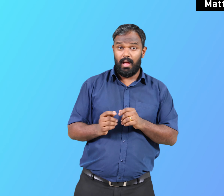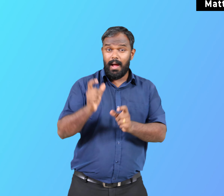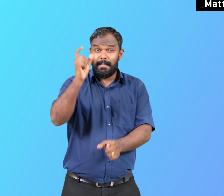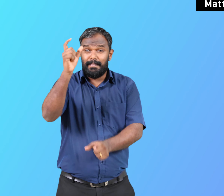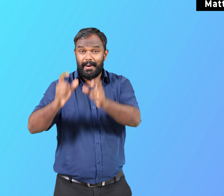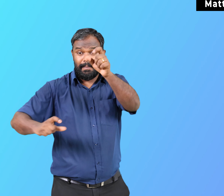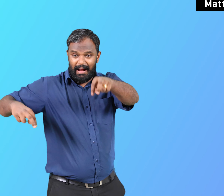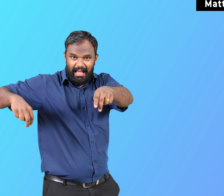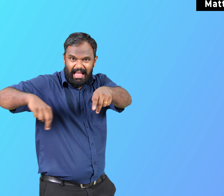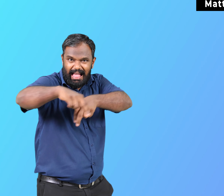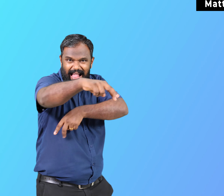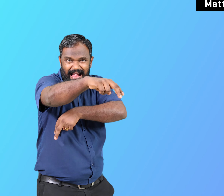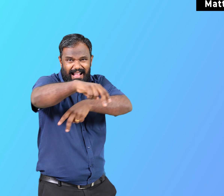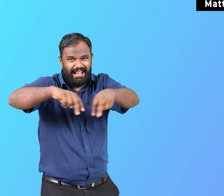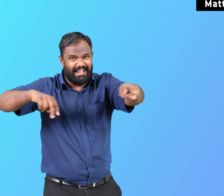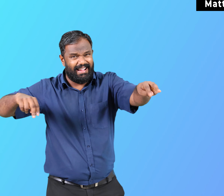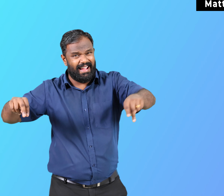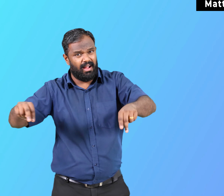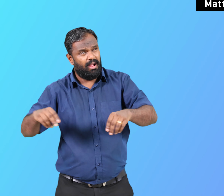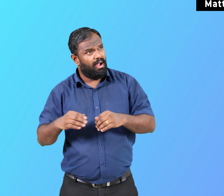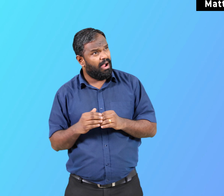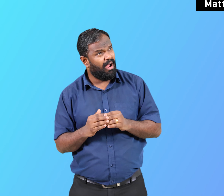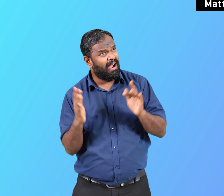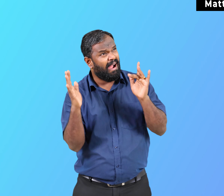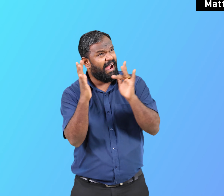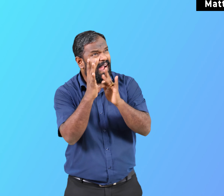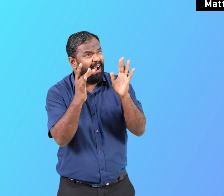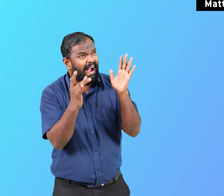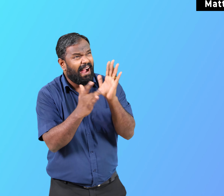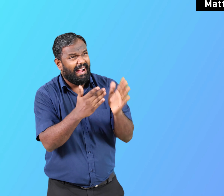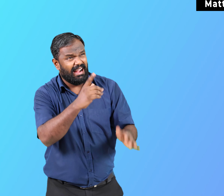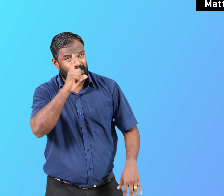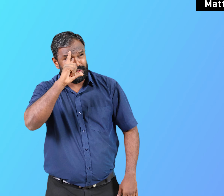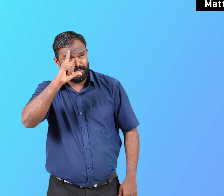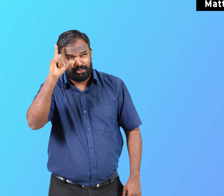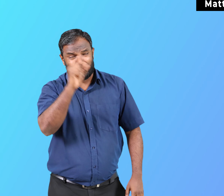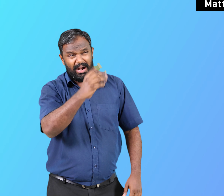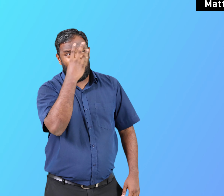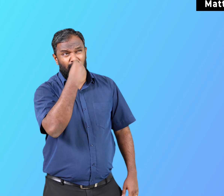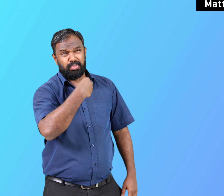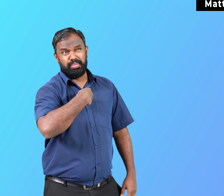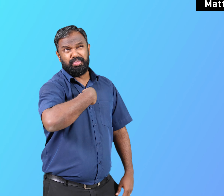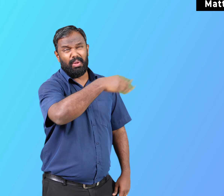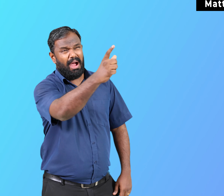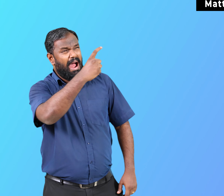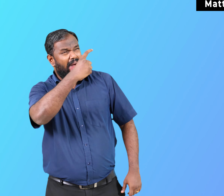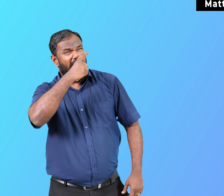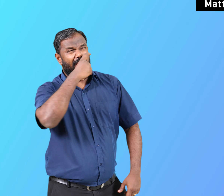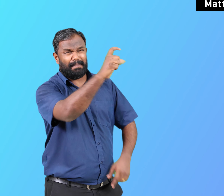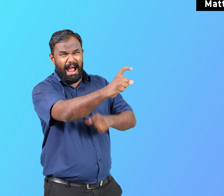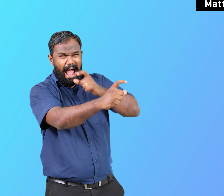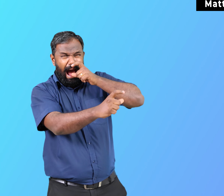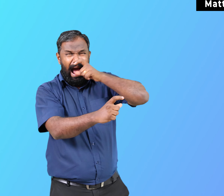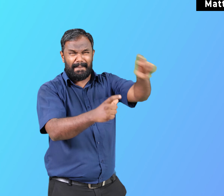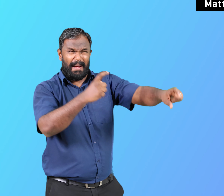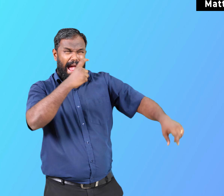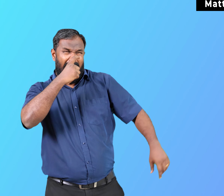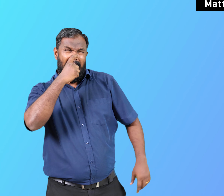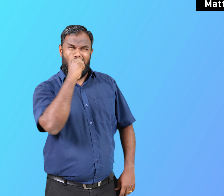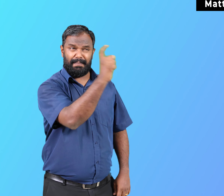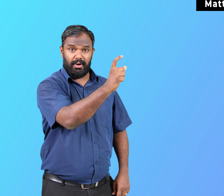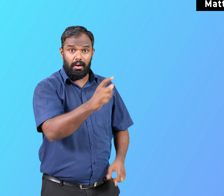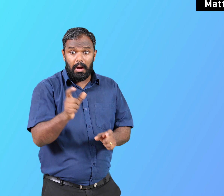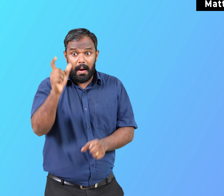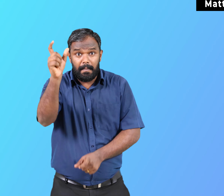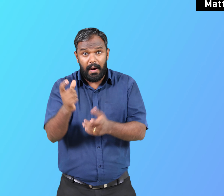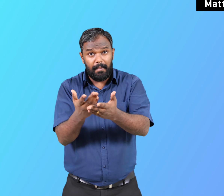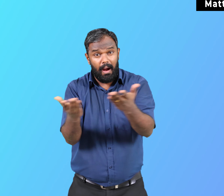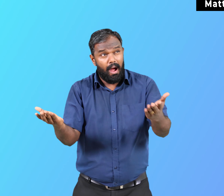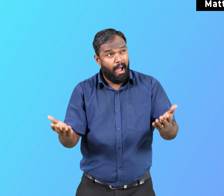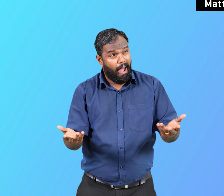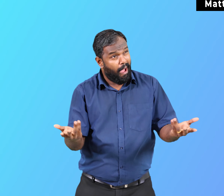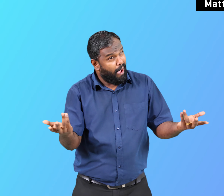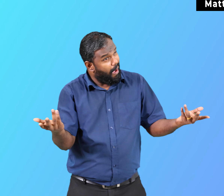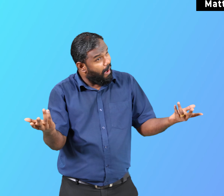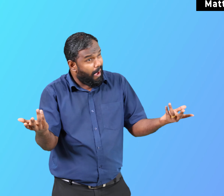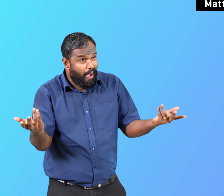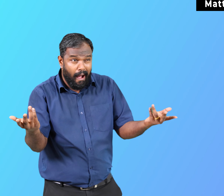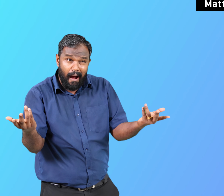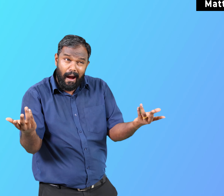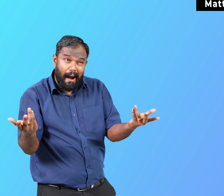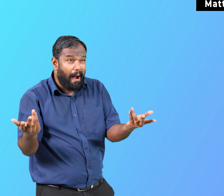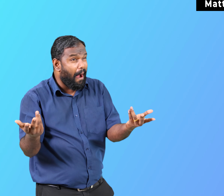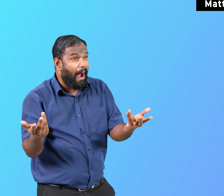People walked by and shouted insults at Jesus. They shook their heads